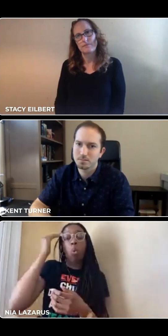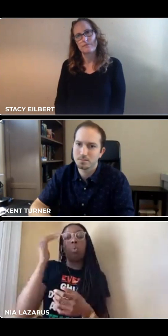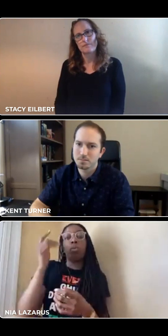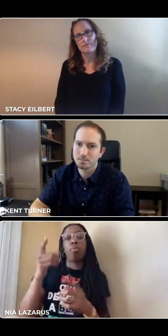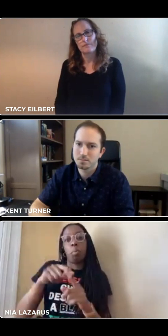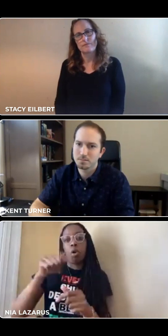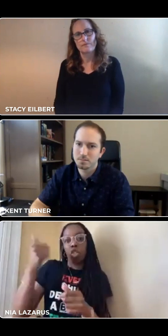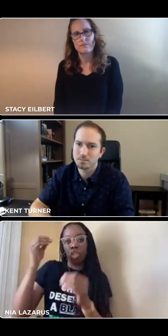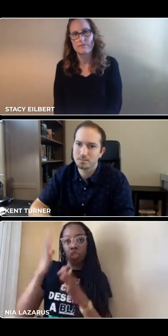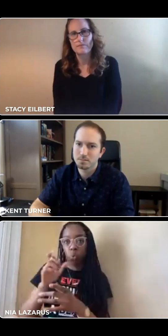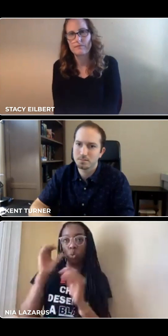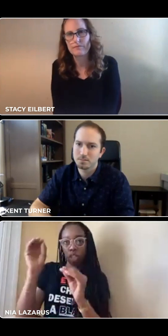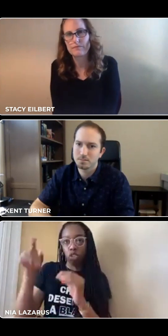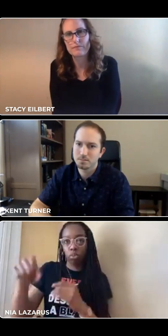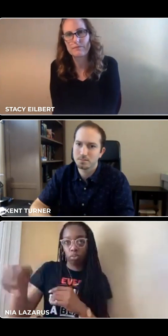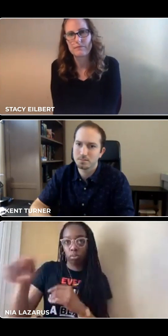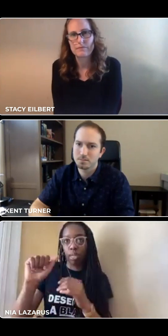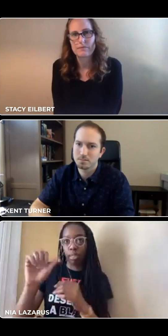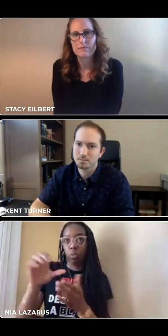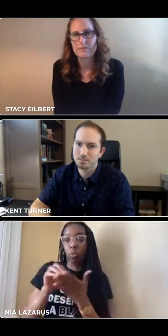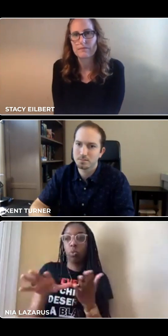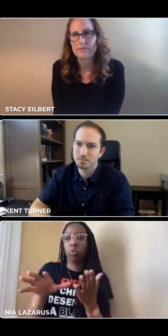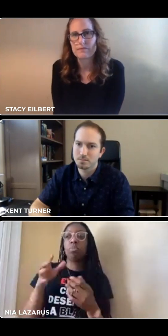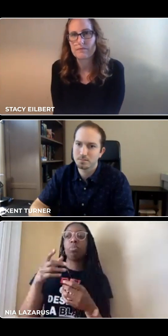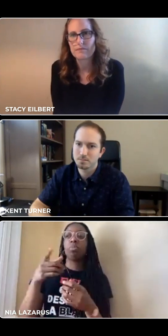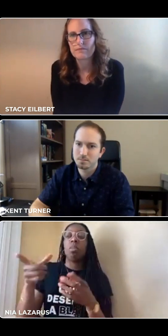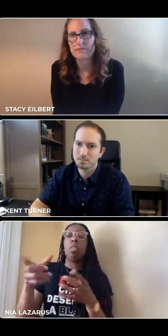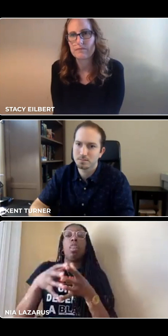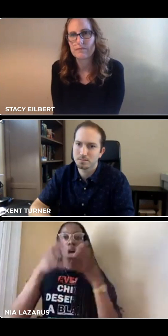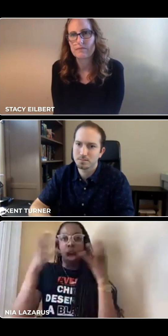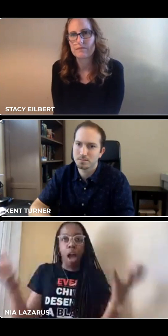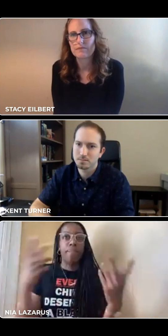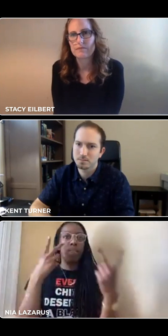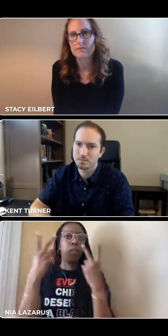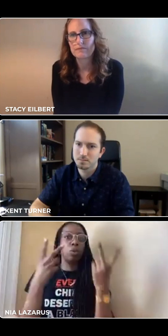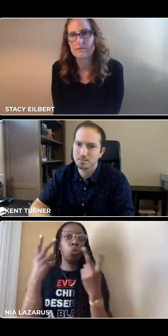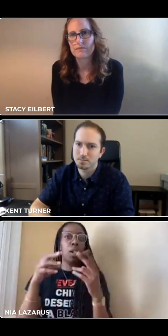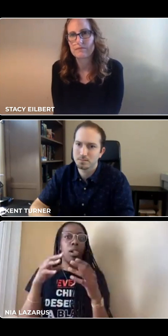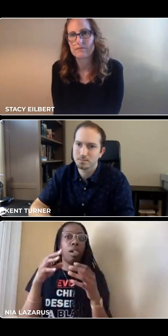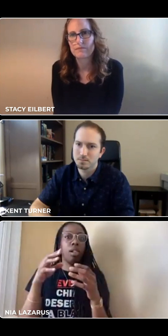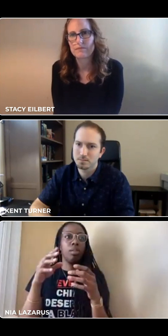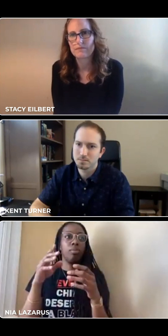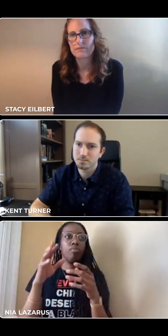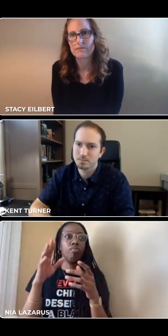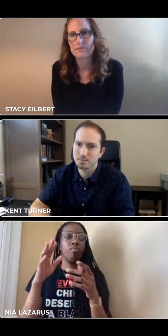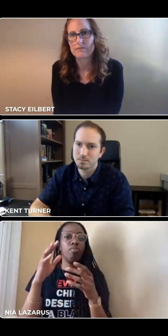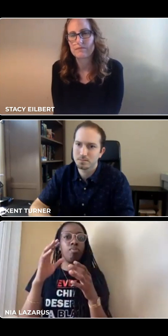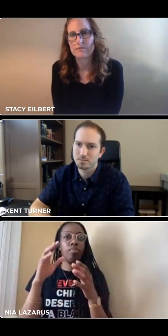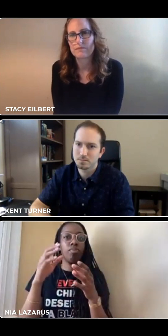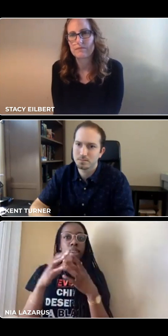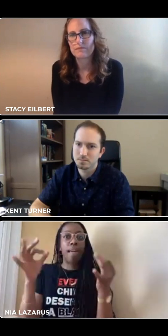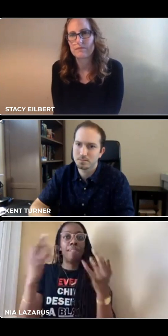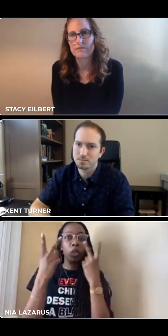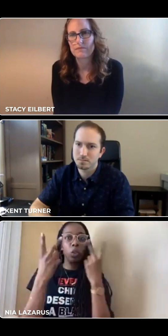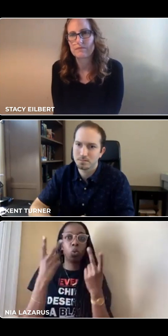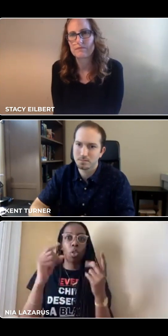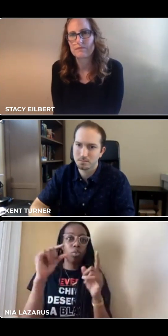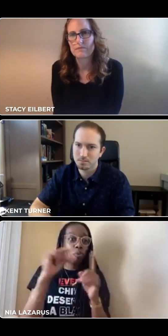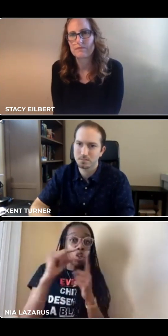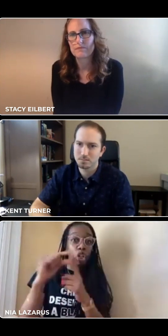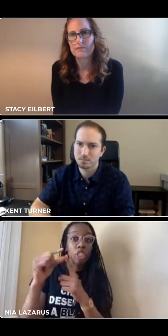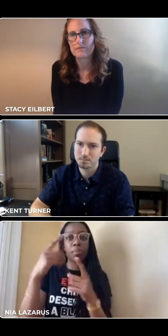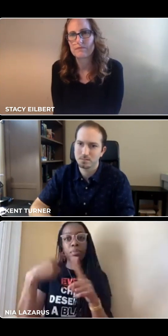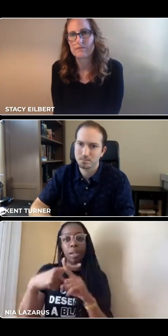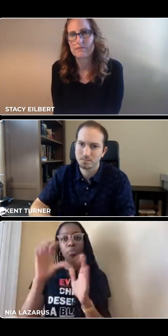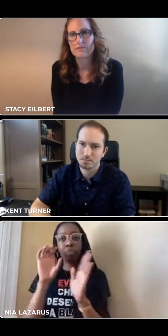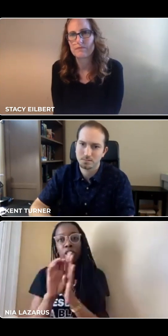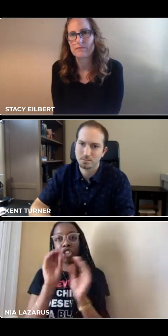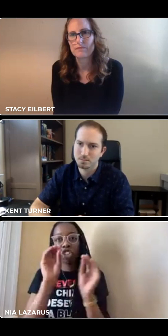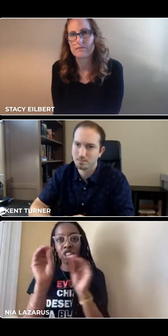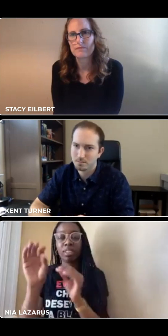from other teachers that do teach SAC schools, there is a lot of visuals for words